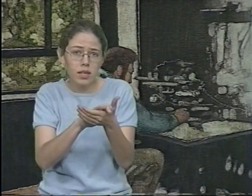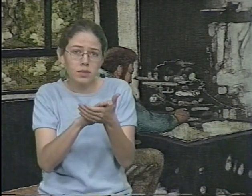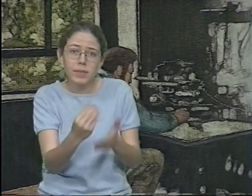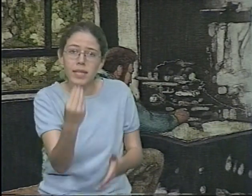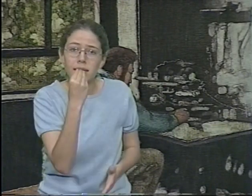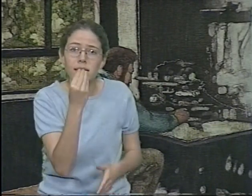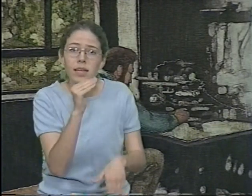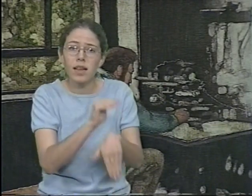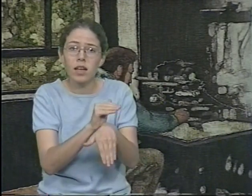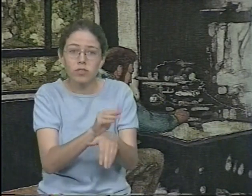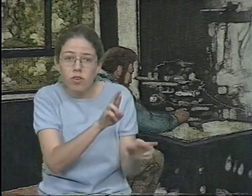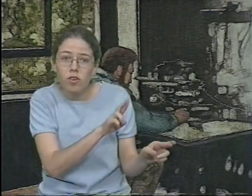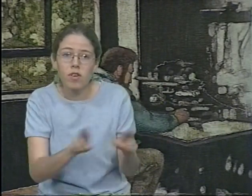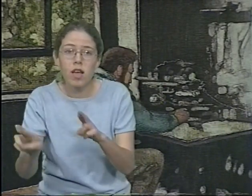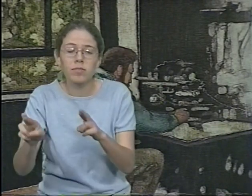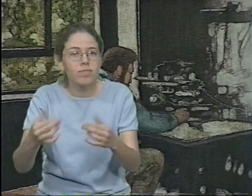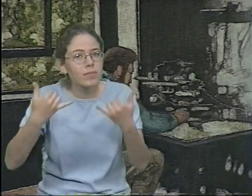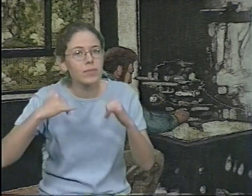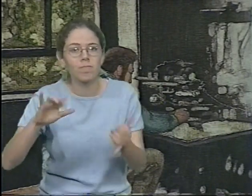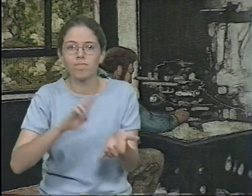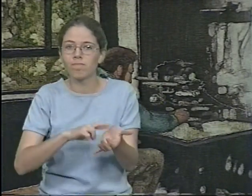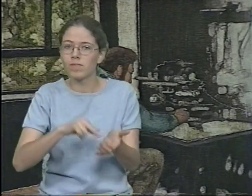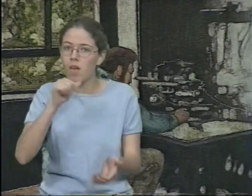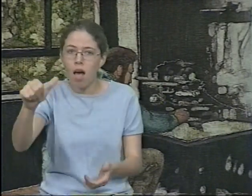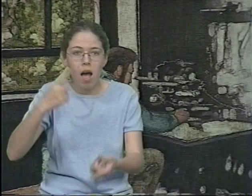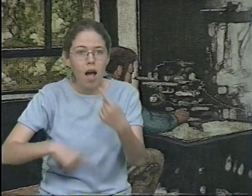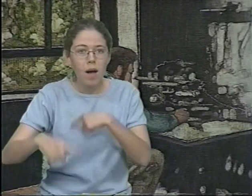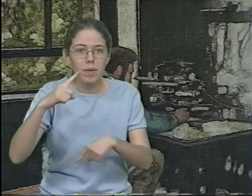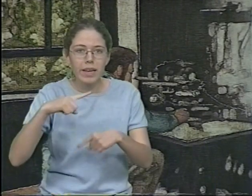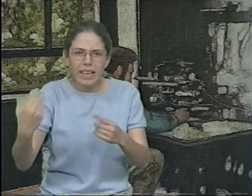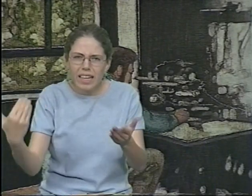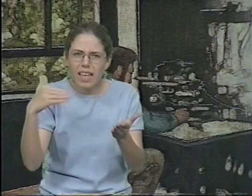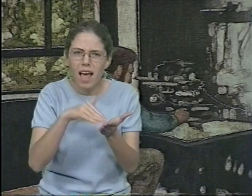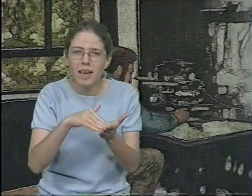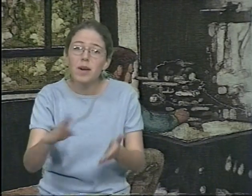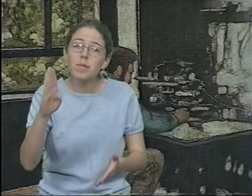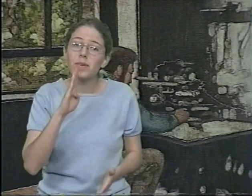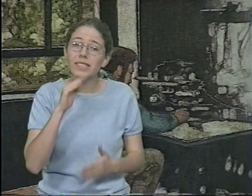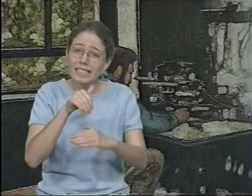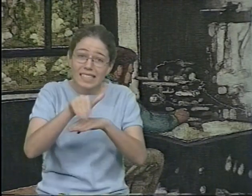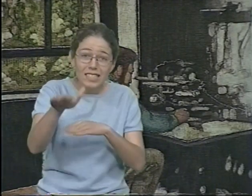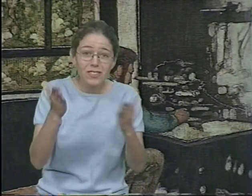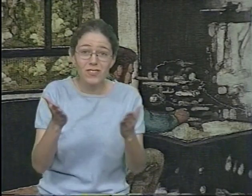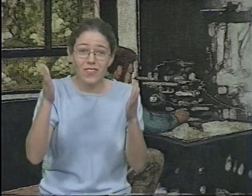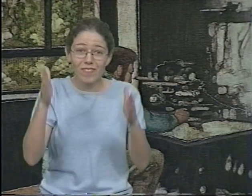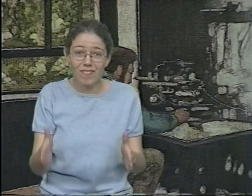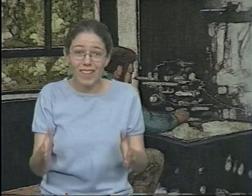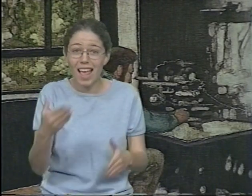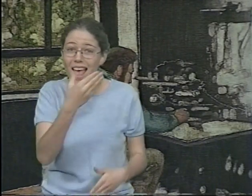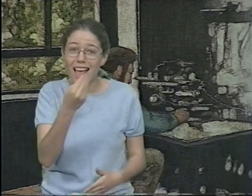Still he did not come. Again Bertha sent the servant and again